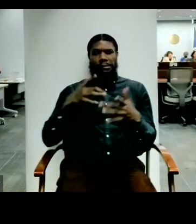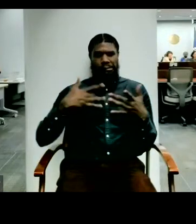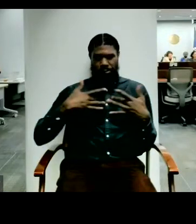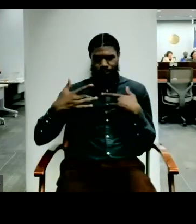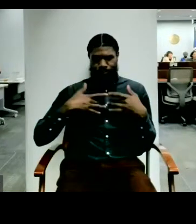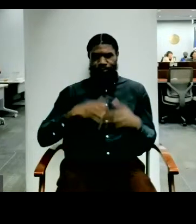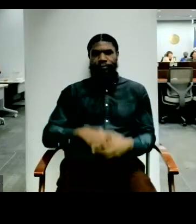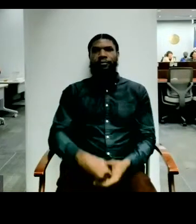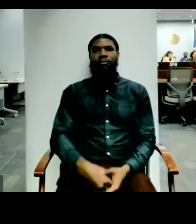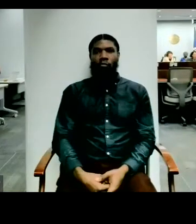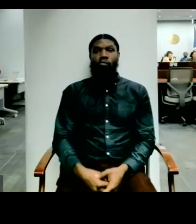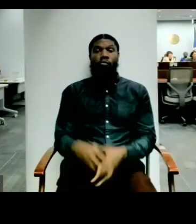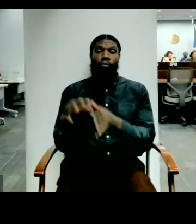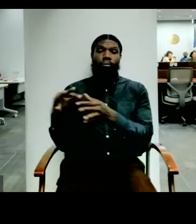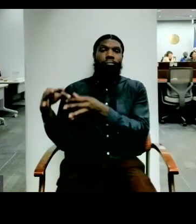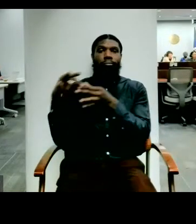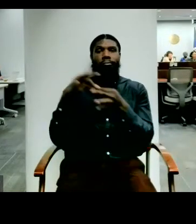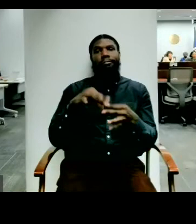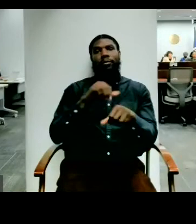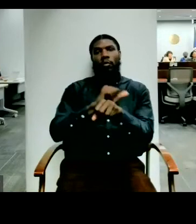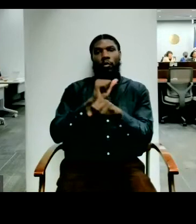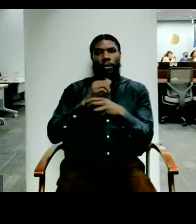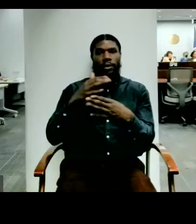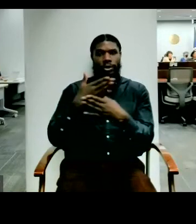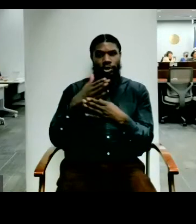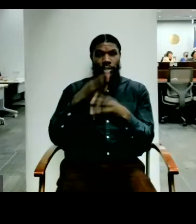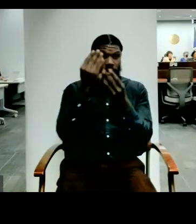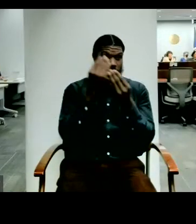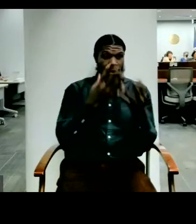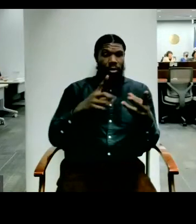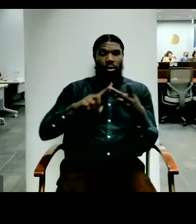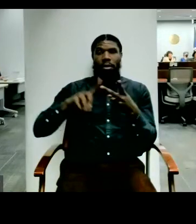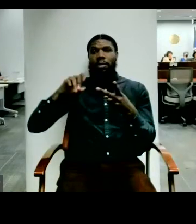terms of our work sharing and data sharing agreements, is your opinion that we should